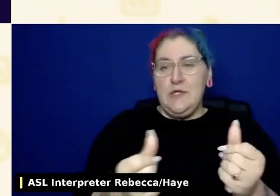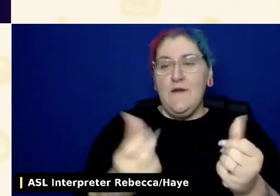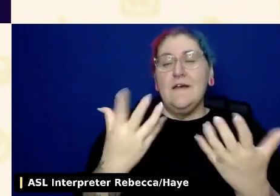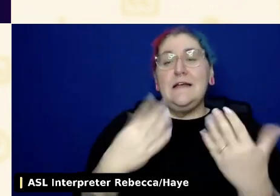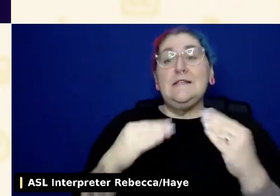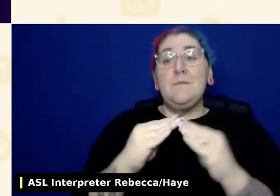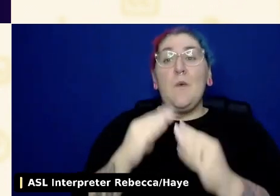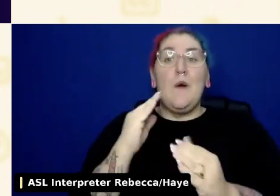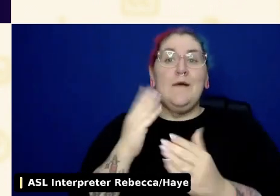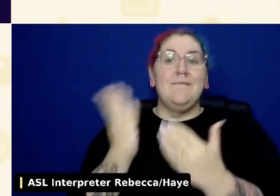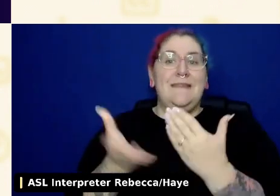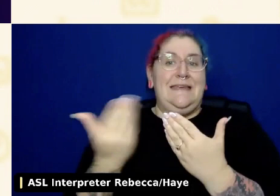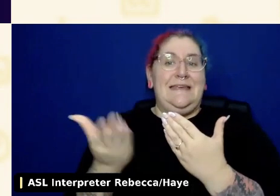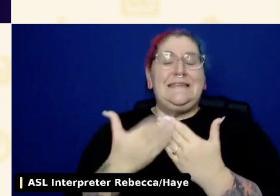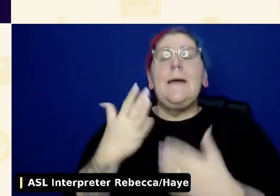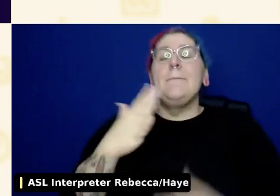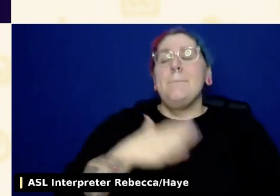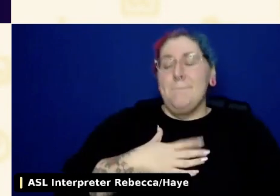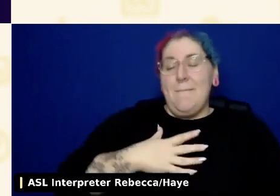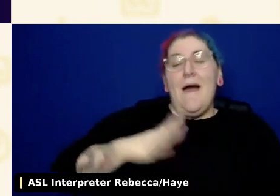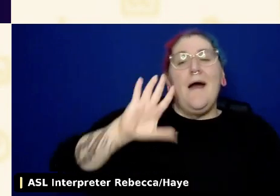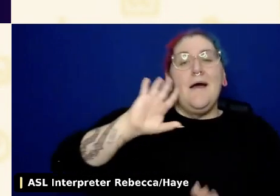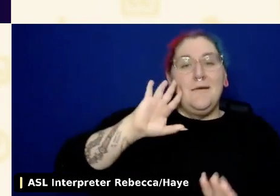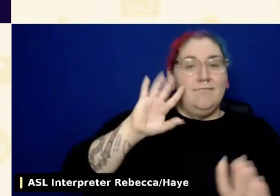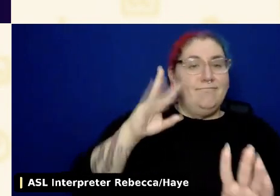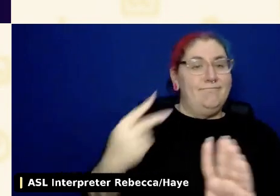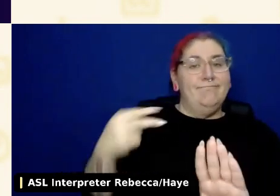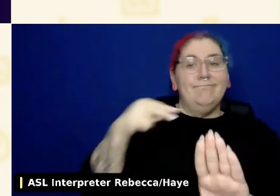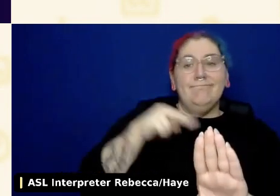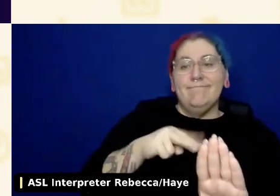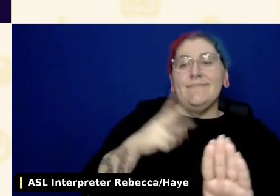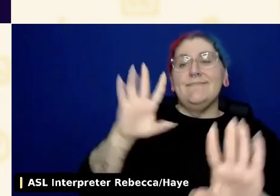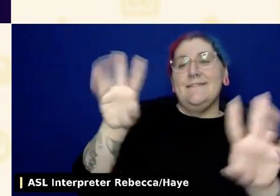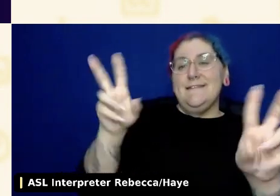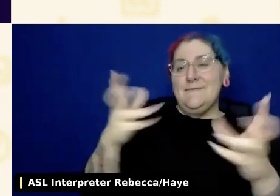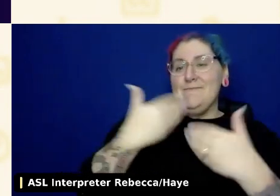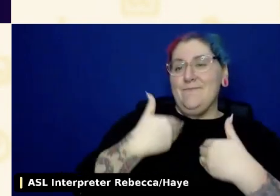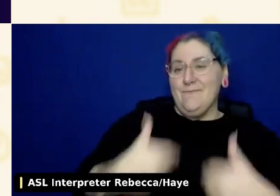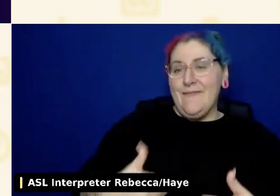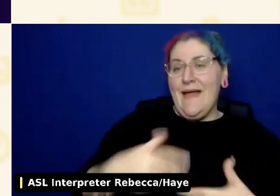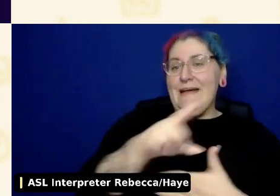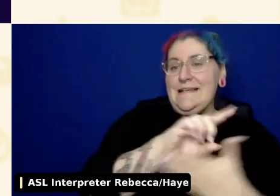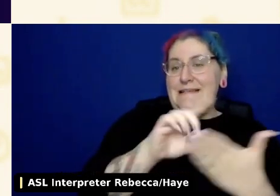and she never used WordPress in her life.